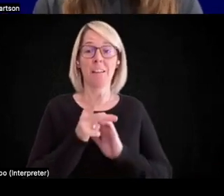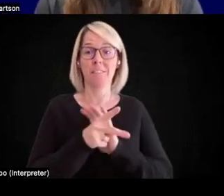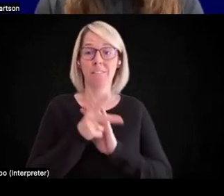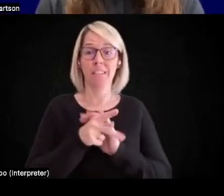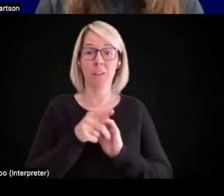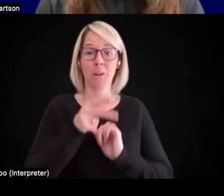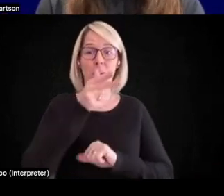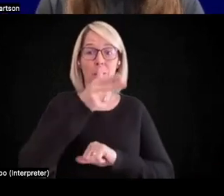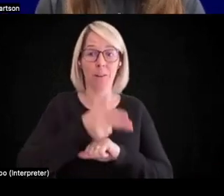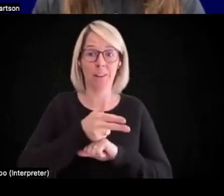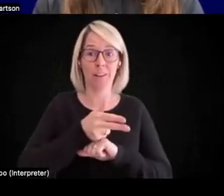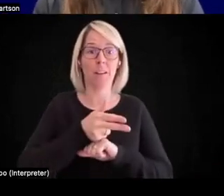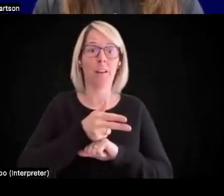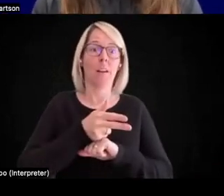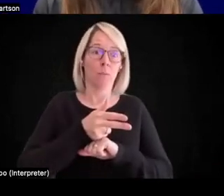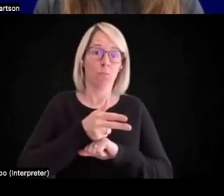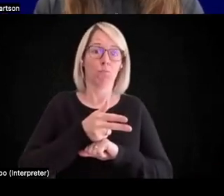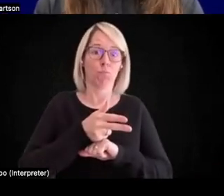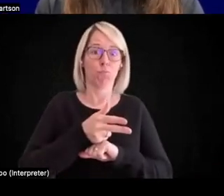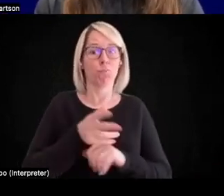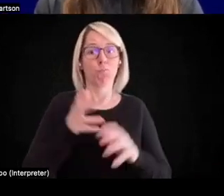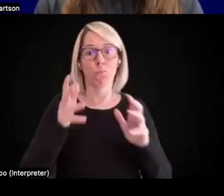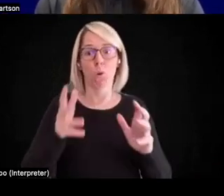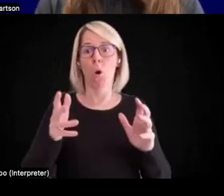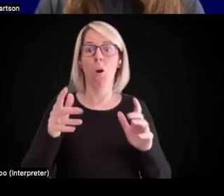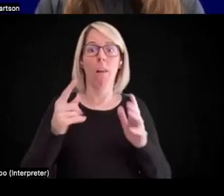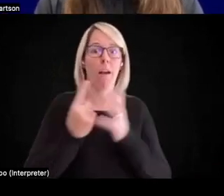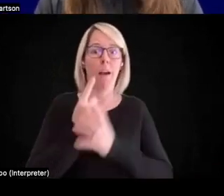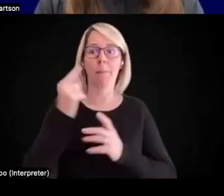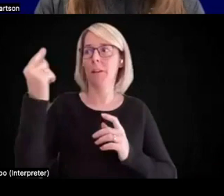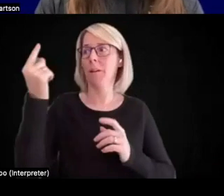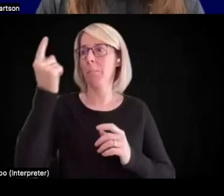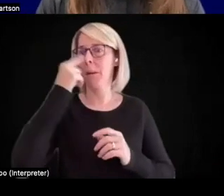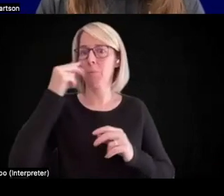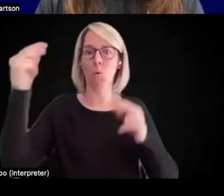things happening, so there were people observing, there were people having conversations about what